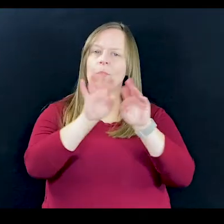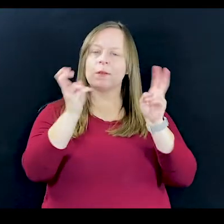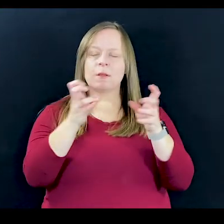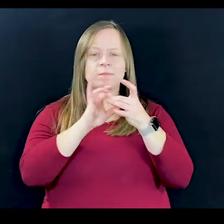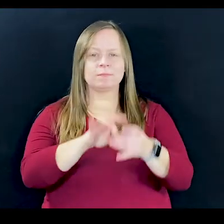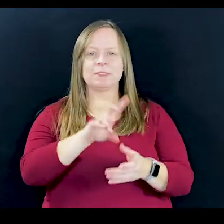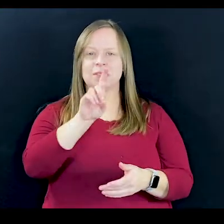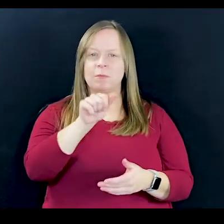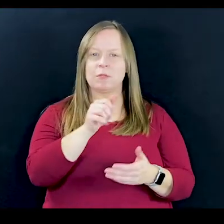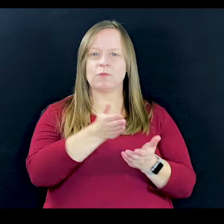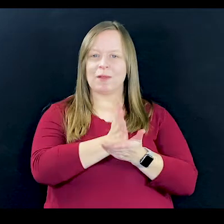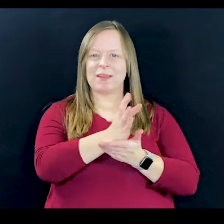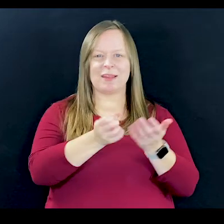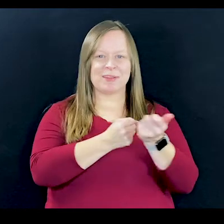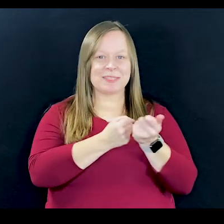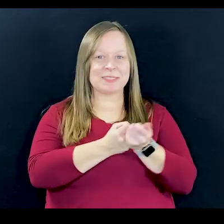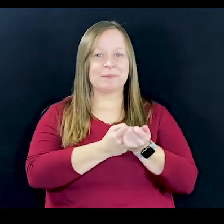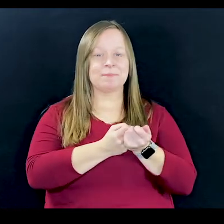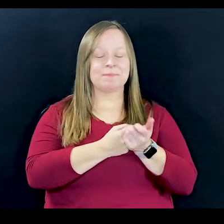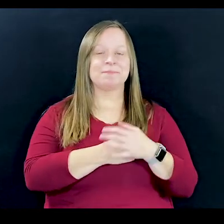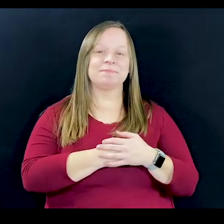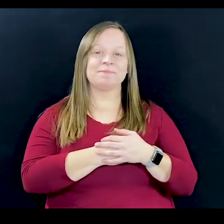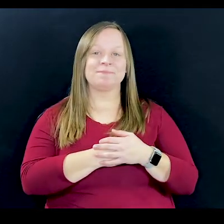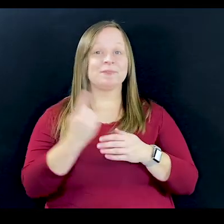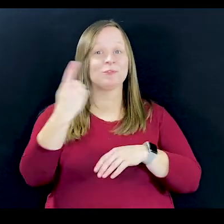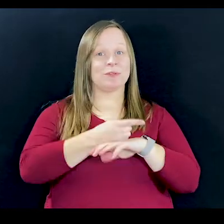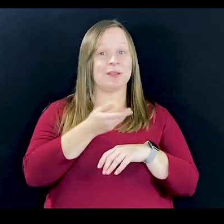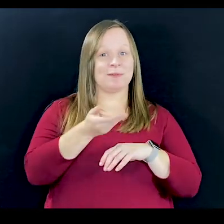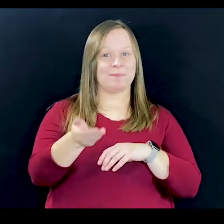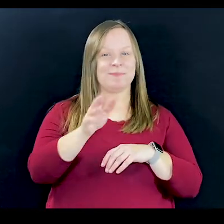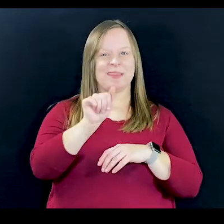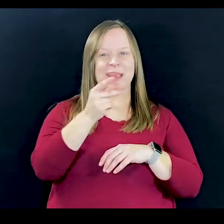most relevant topics regarding disability rights and advocacy. Today we